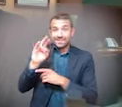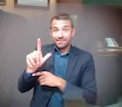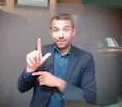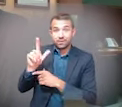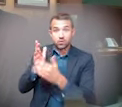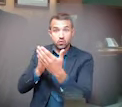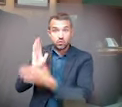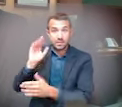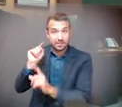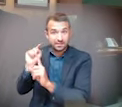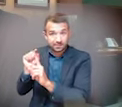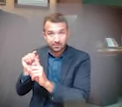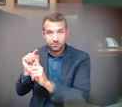as well as the Disability Rights movement.